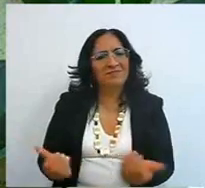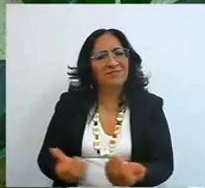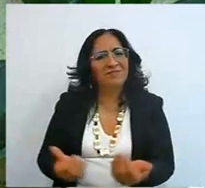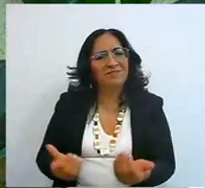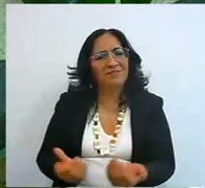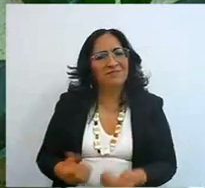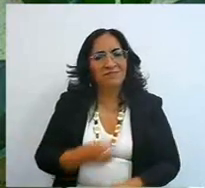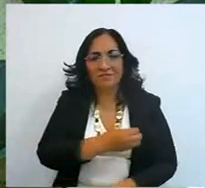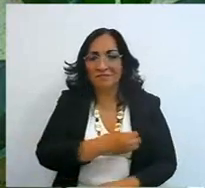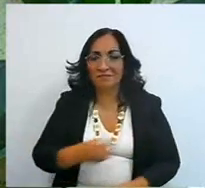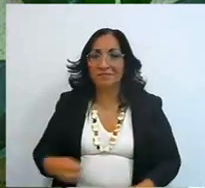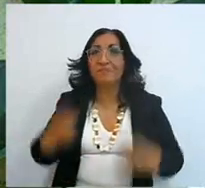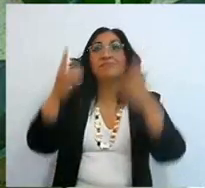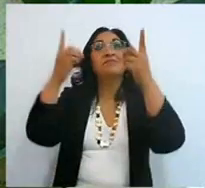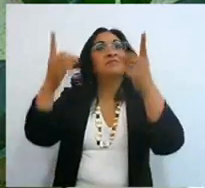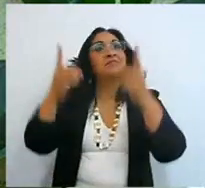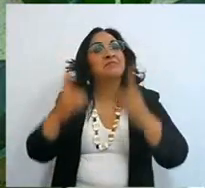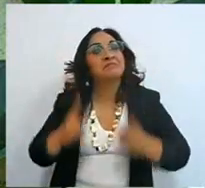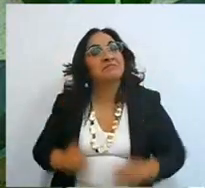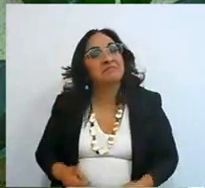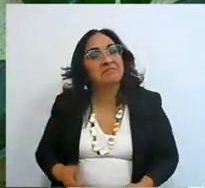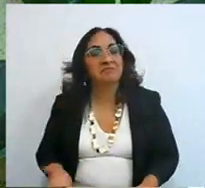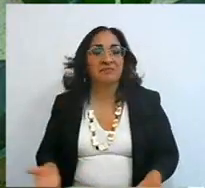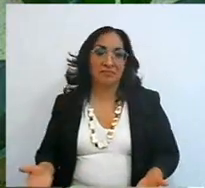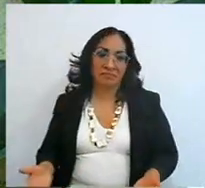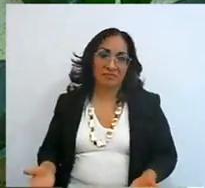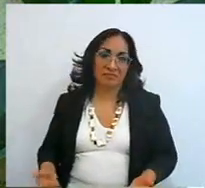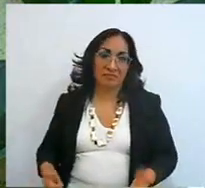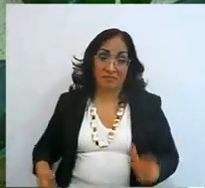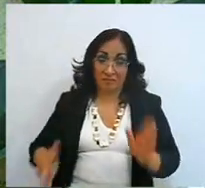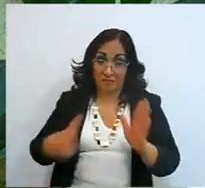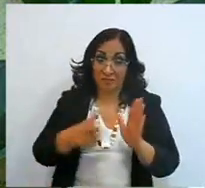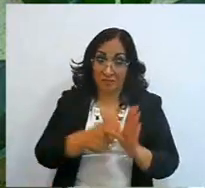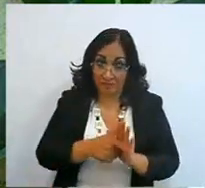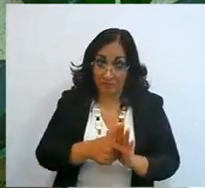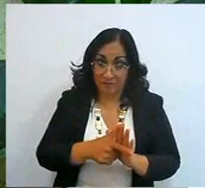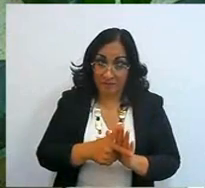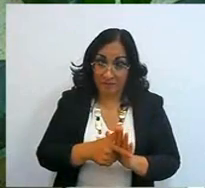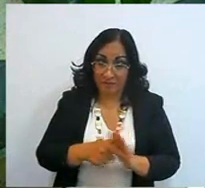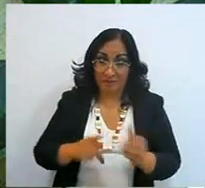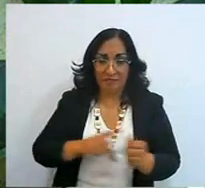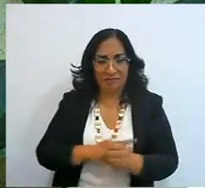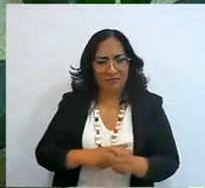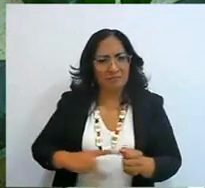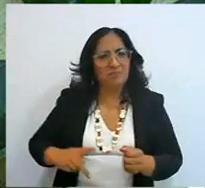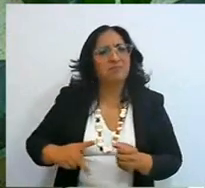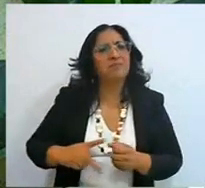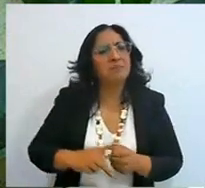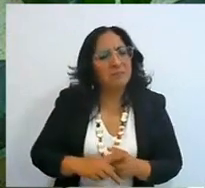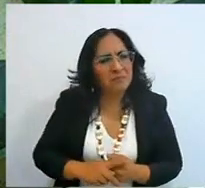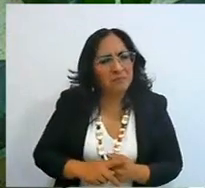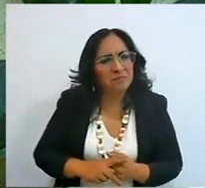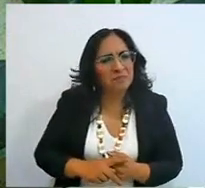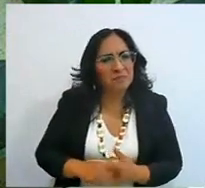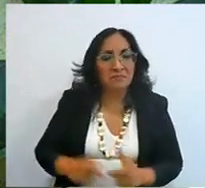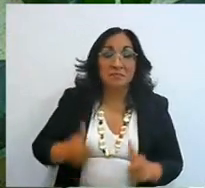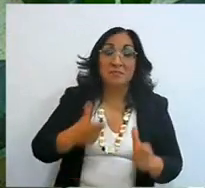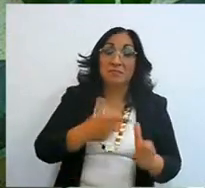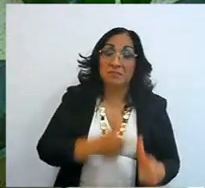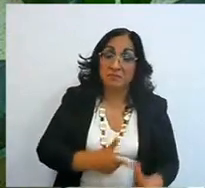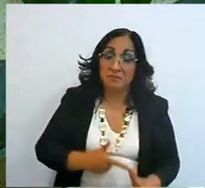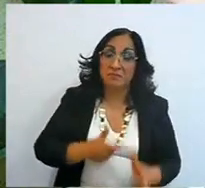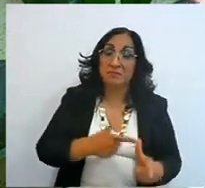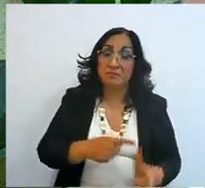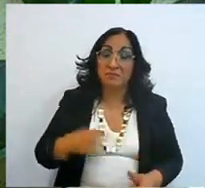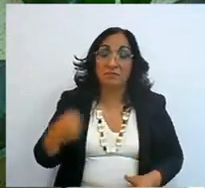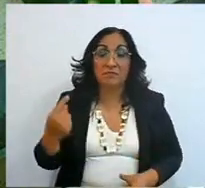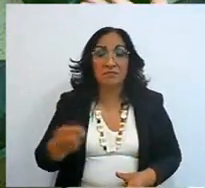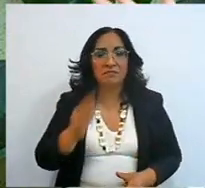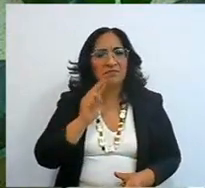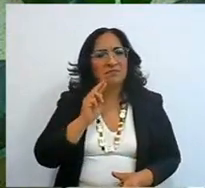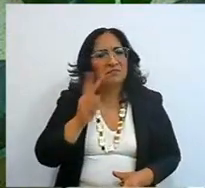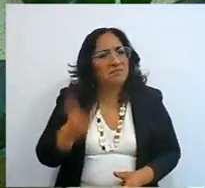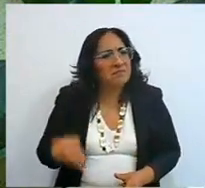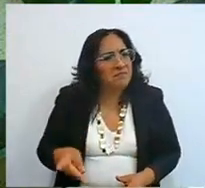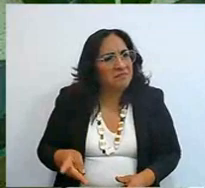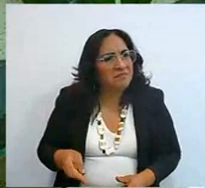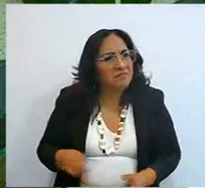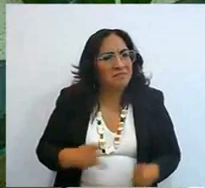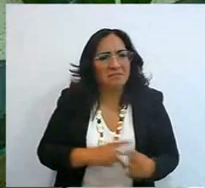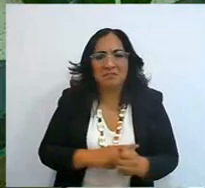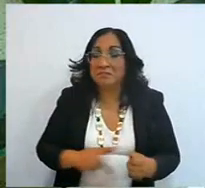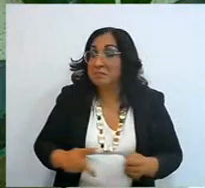the law of the Constitution, really, if we followed it as it is, we are the best people, they are perfect,